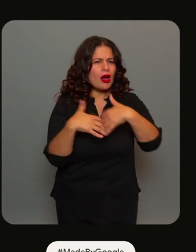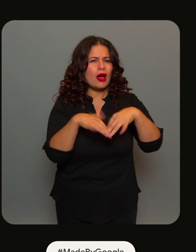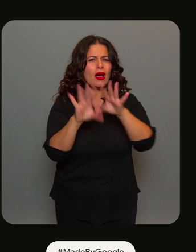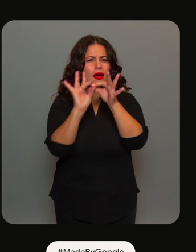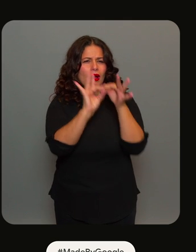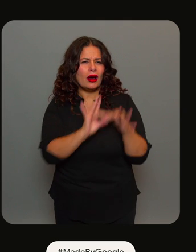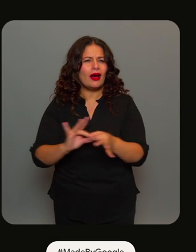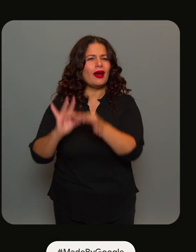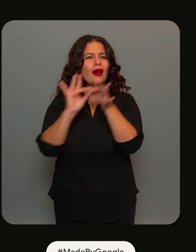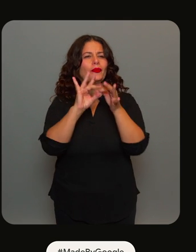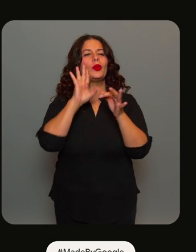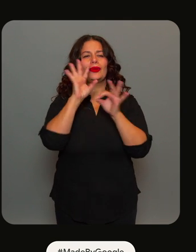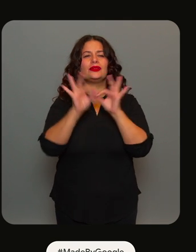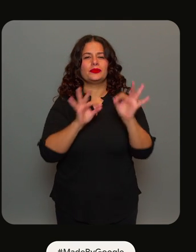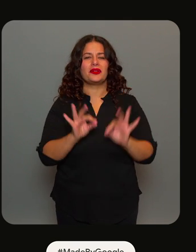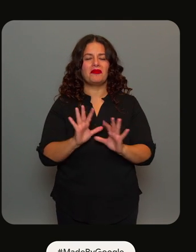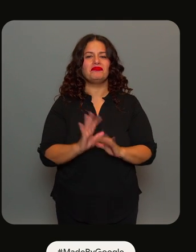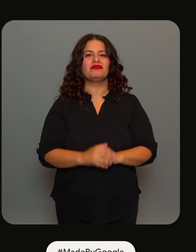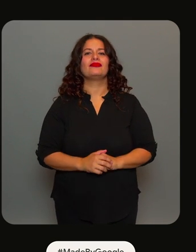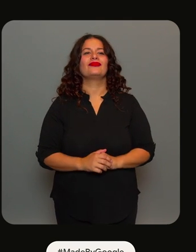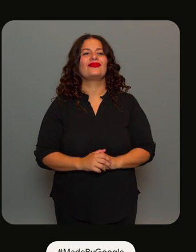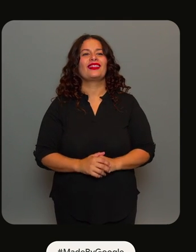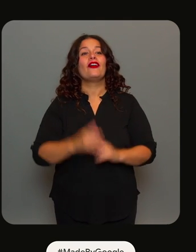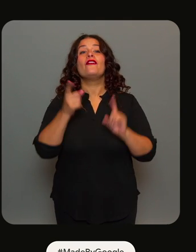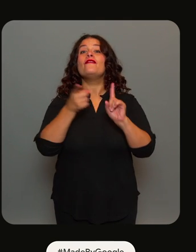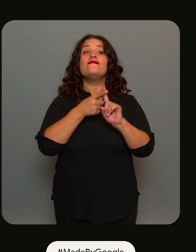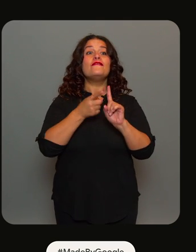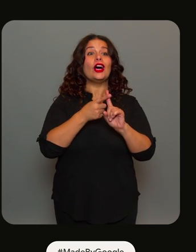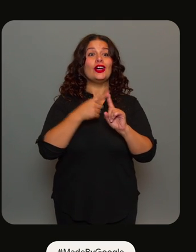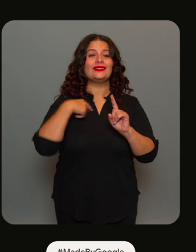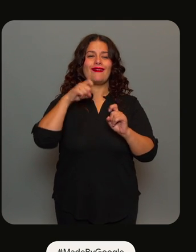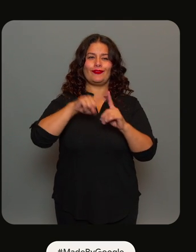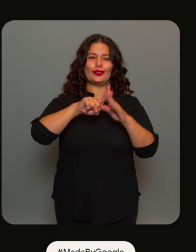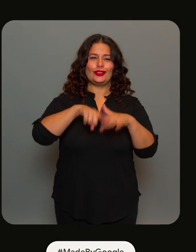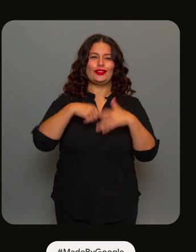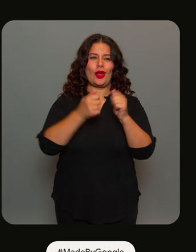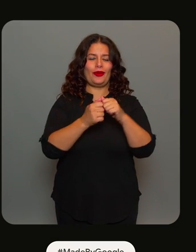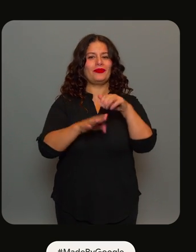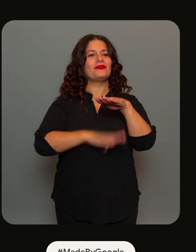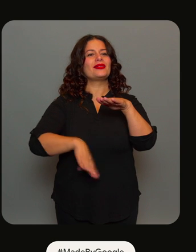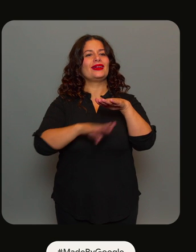of helpful ambient experiences. Let's start with the basics.